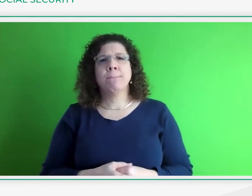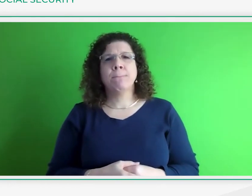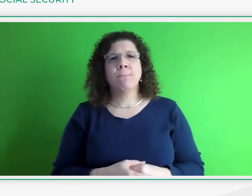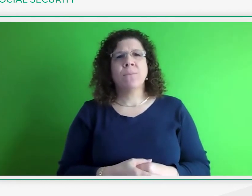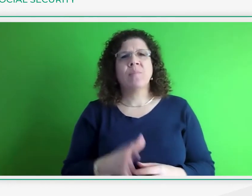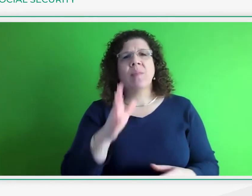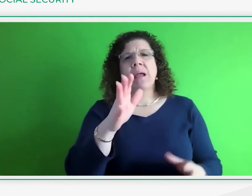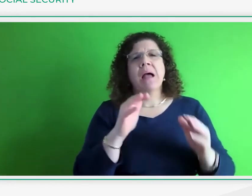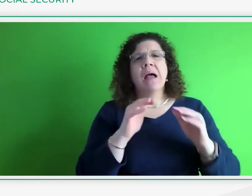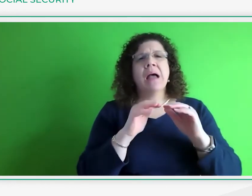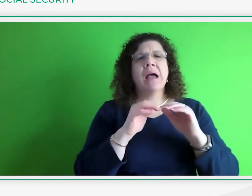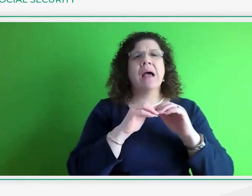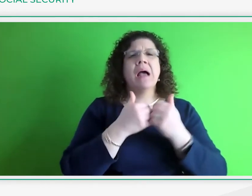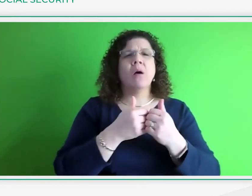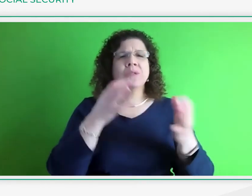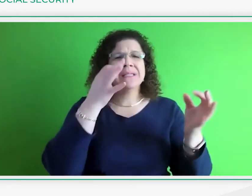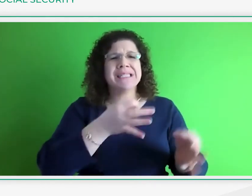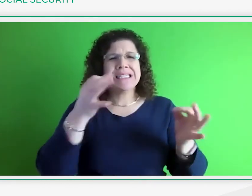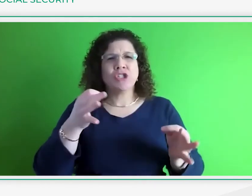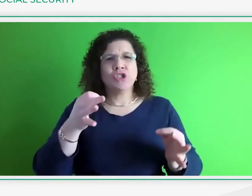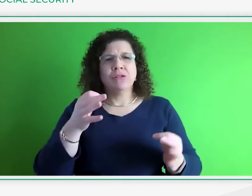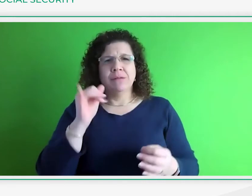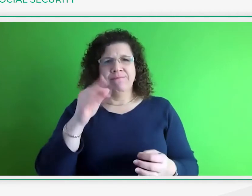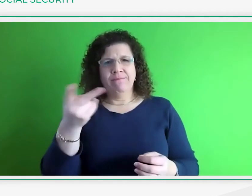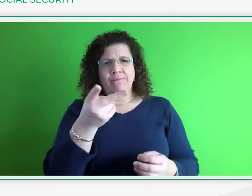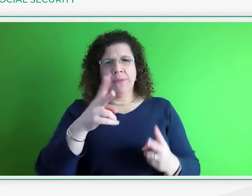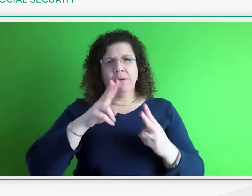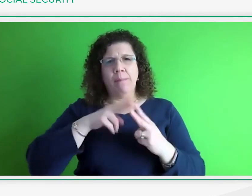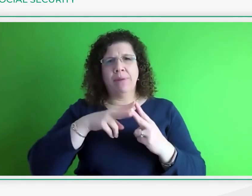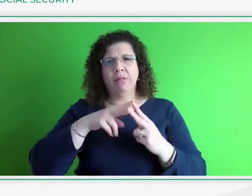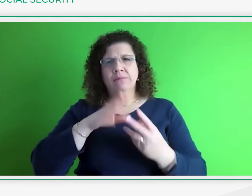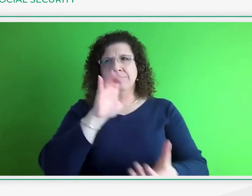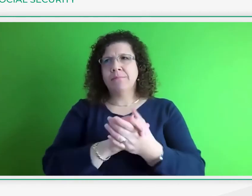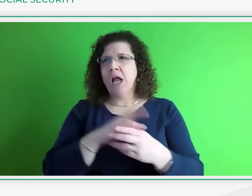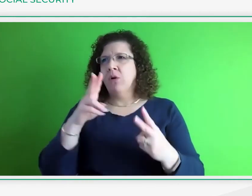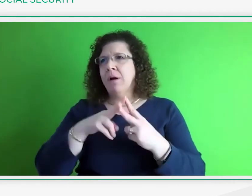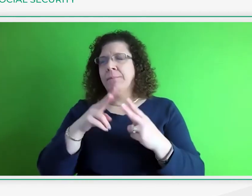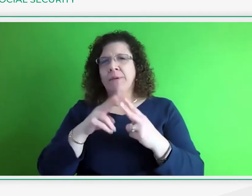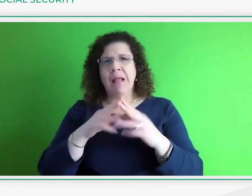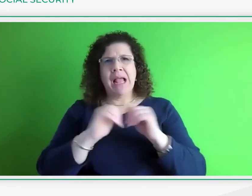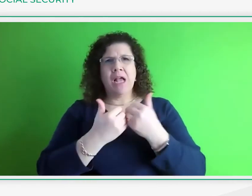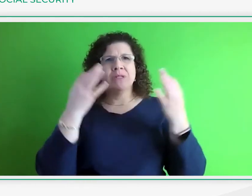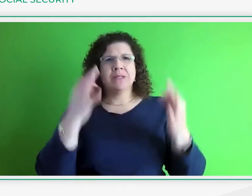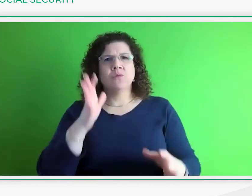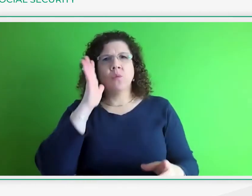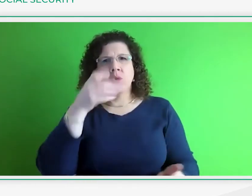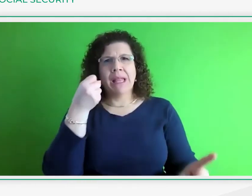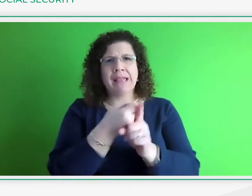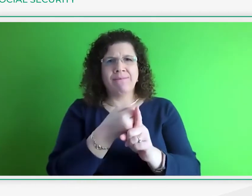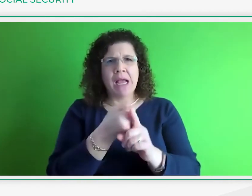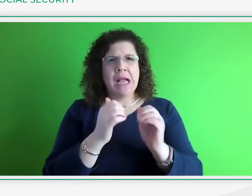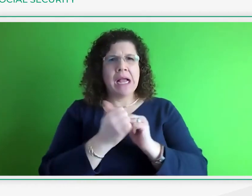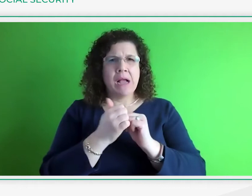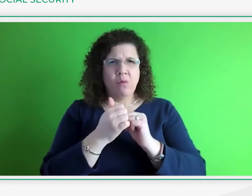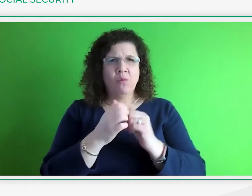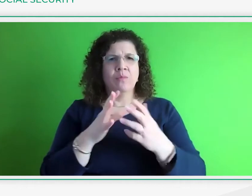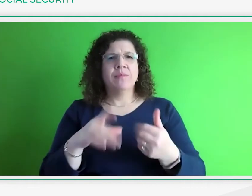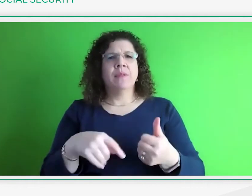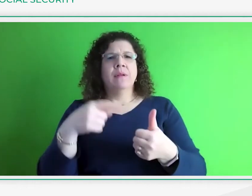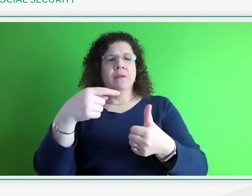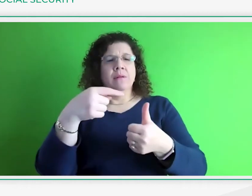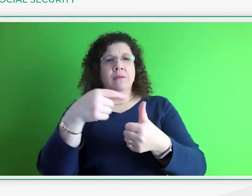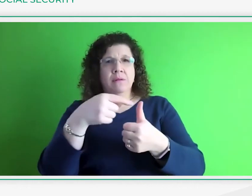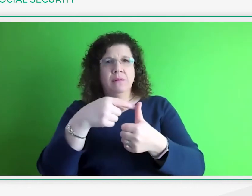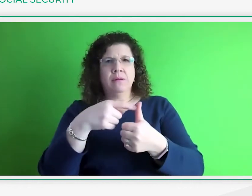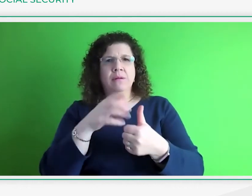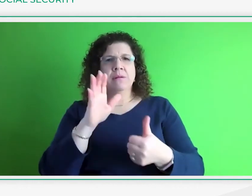So how do the decisions of these married couples impact one another?